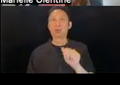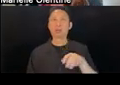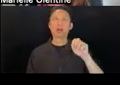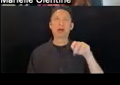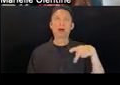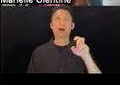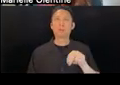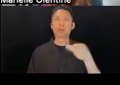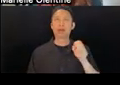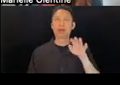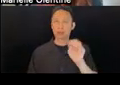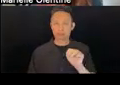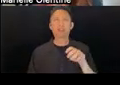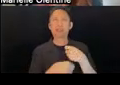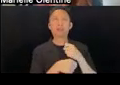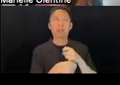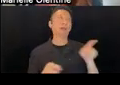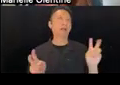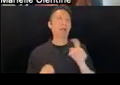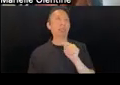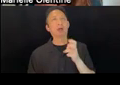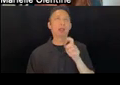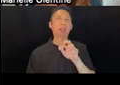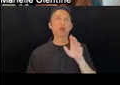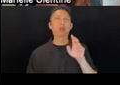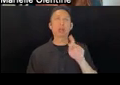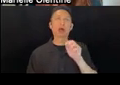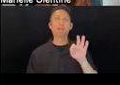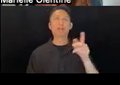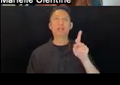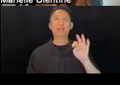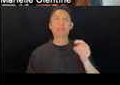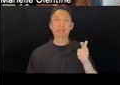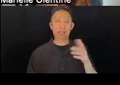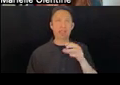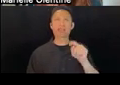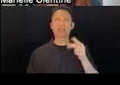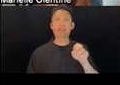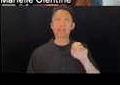Those are places where you can learn about people who like films that are similar to yours, as well. But most importantly, you should really be thinking